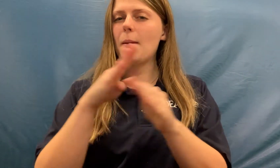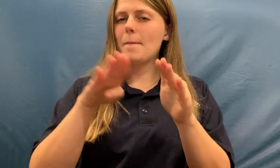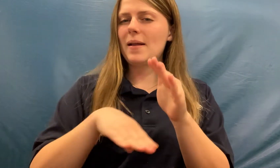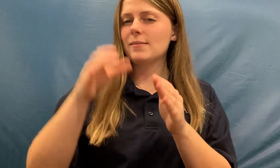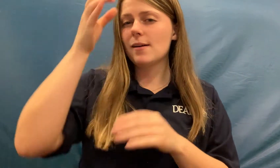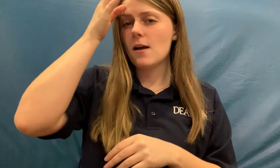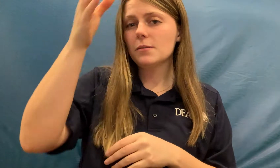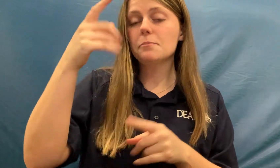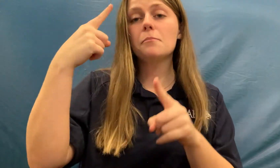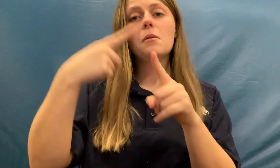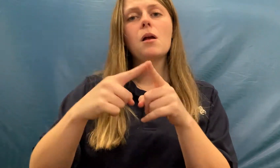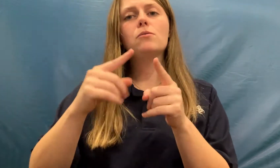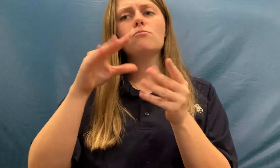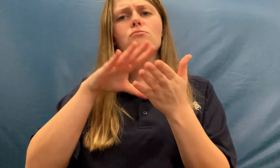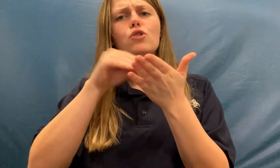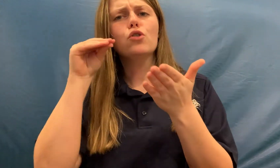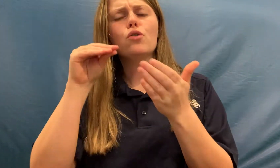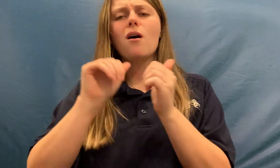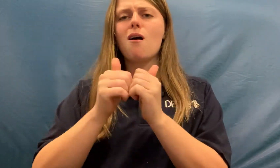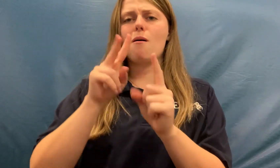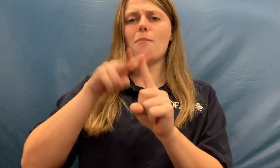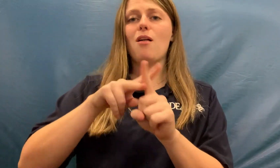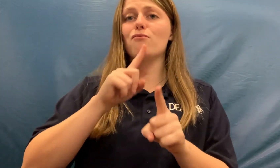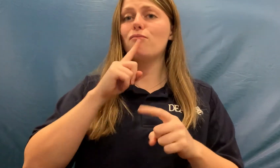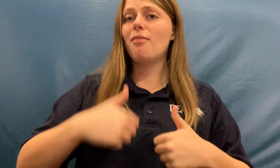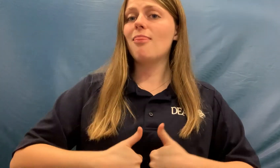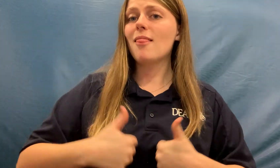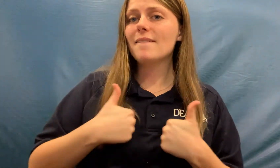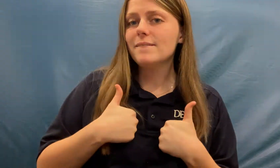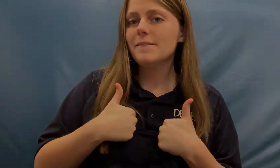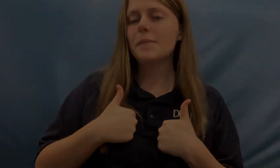and learn to apply them to real life.